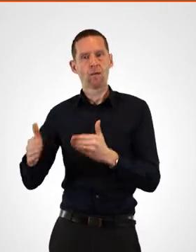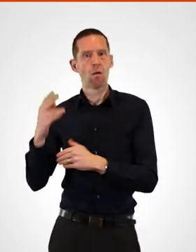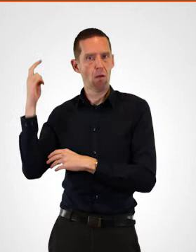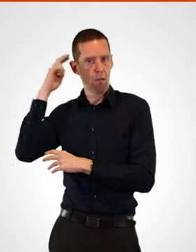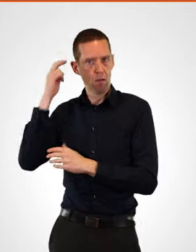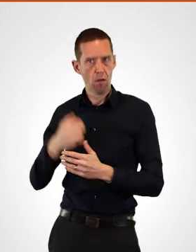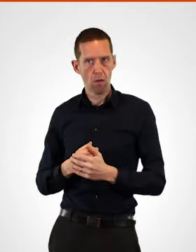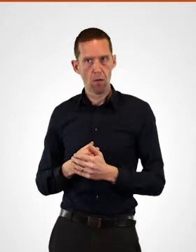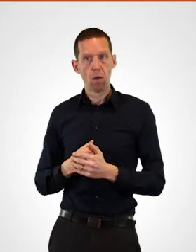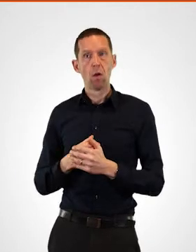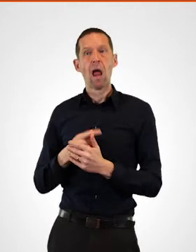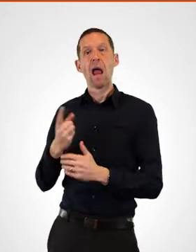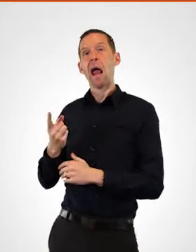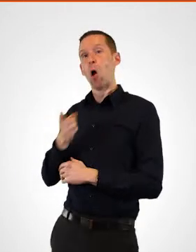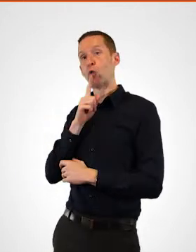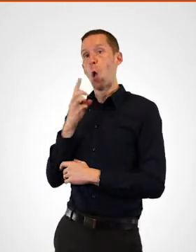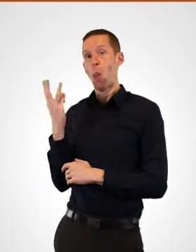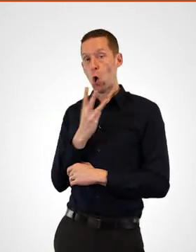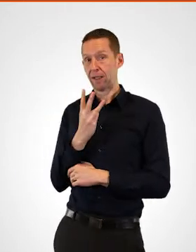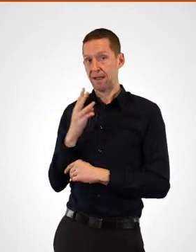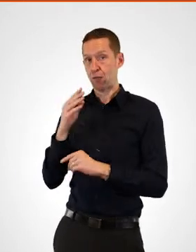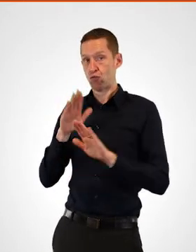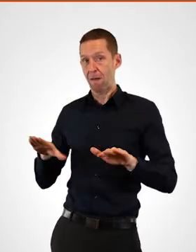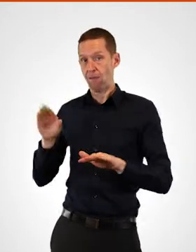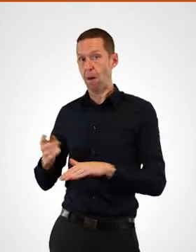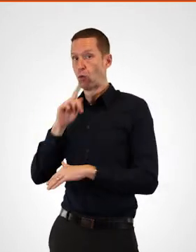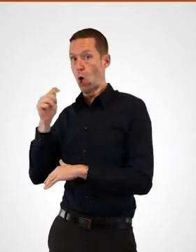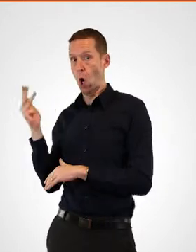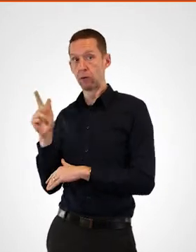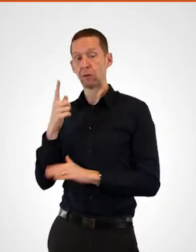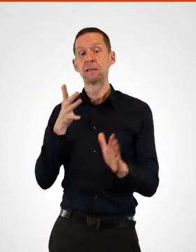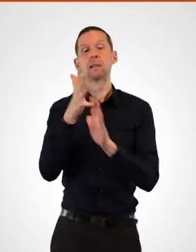and the 113 children out of 119 moved from signing to speaking